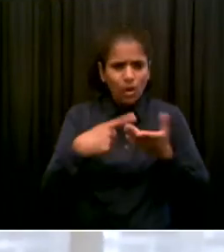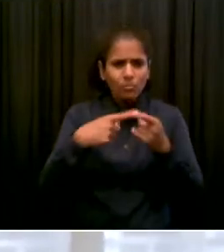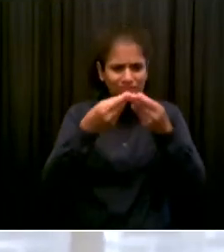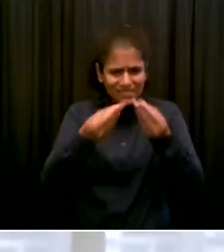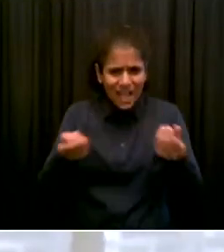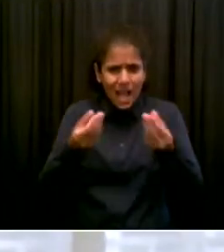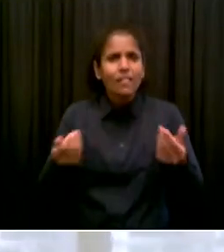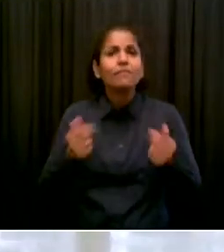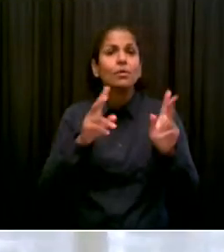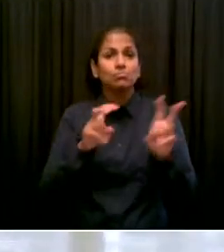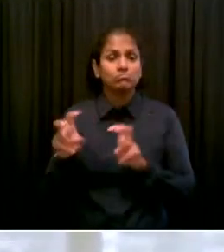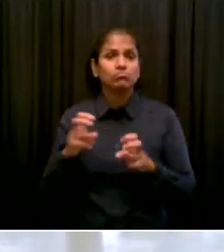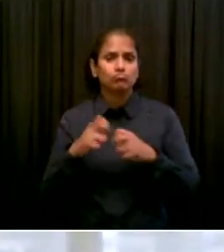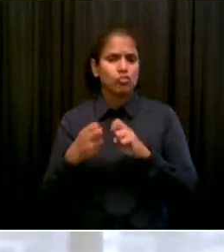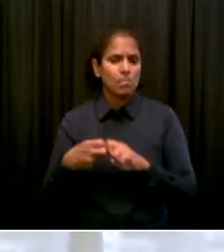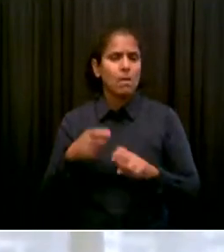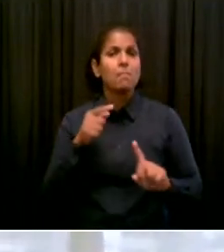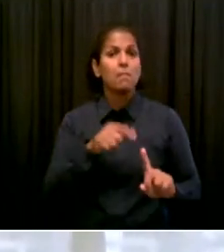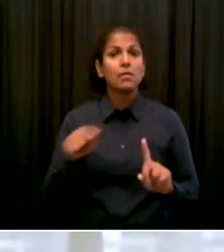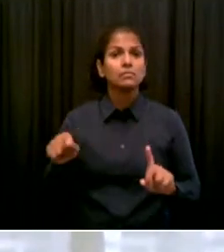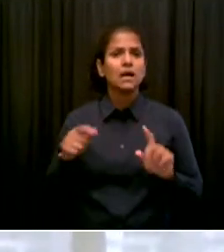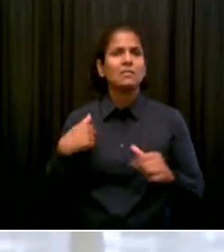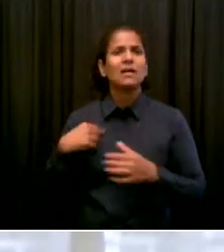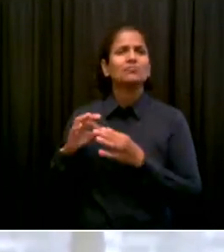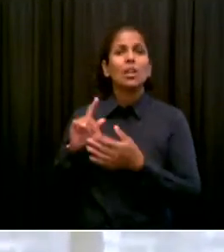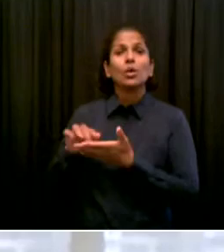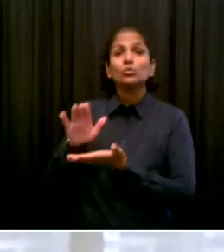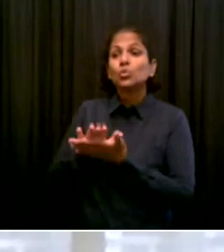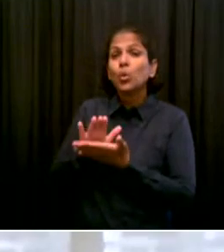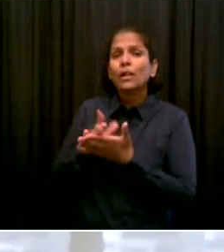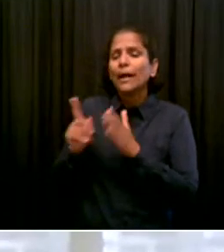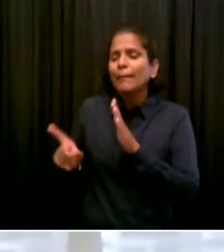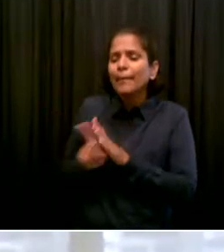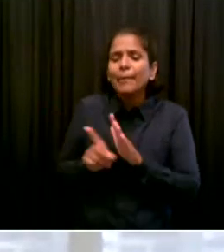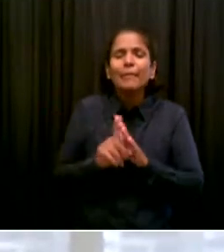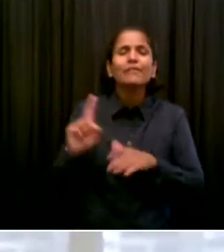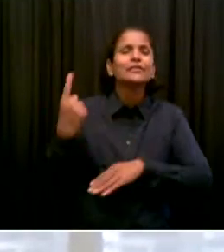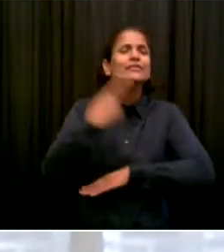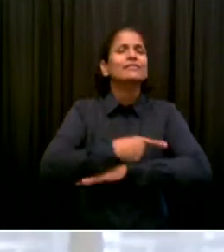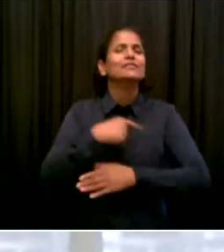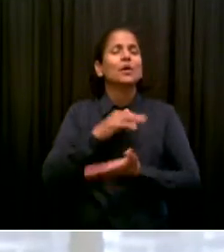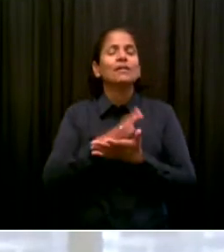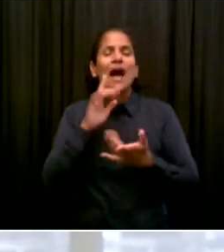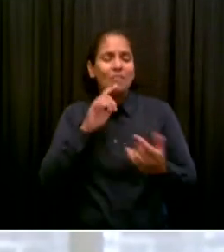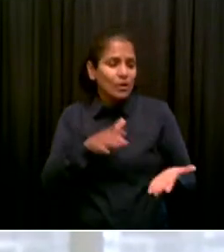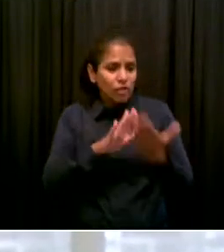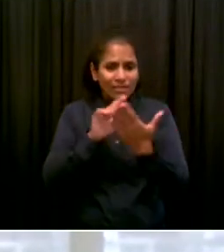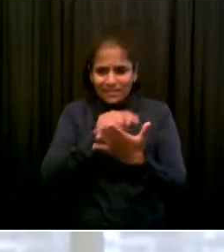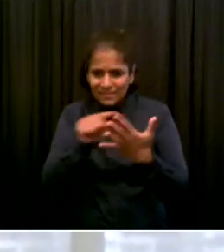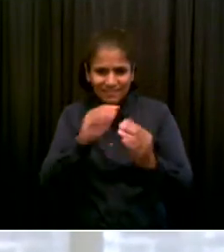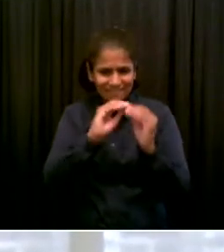WE WILL WORK THROUGH EVERY SINGLE ISSUE WE HAVE. THE MAYOR IS CORRECT, WE HAVE